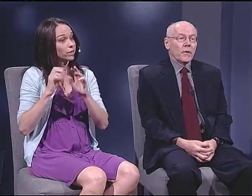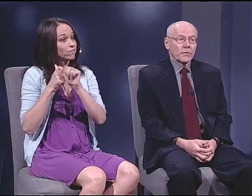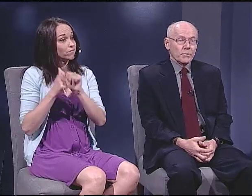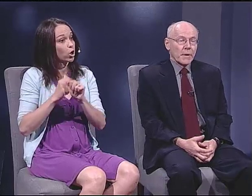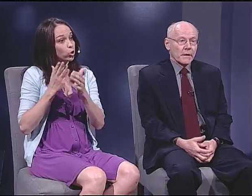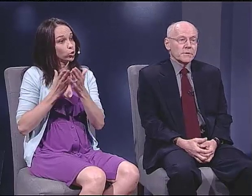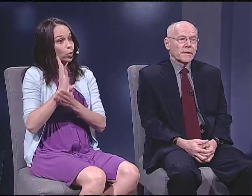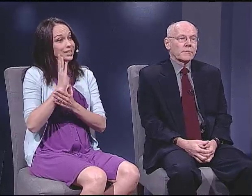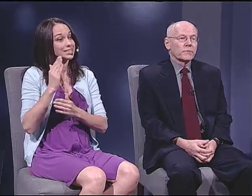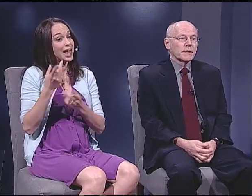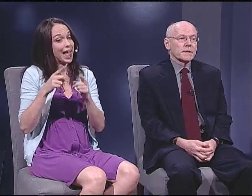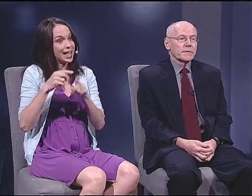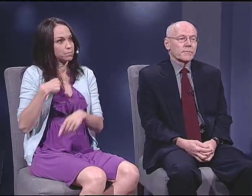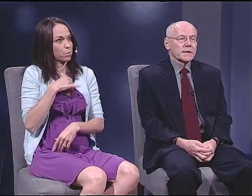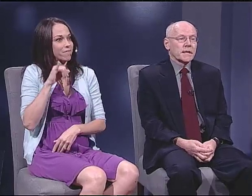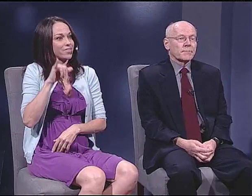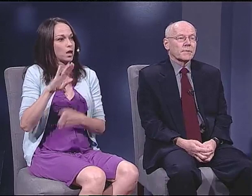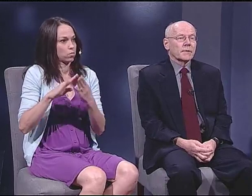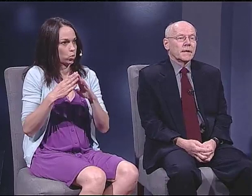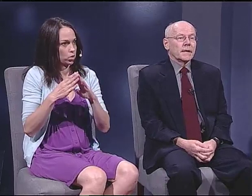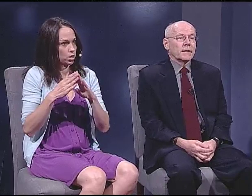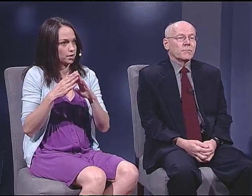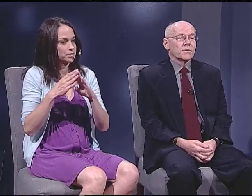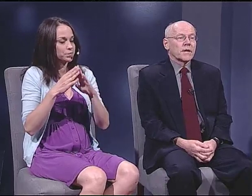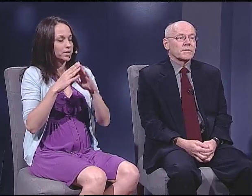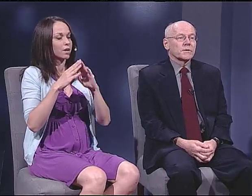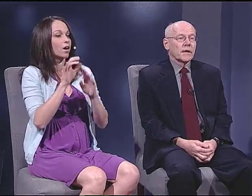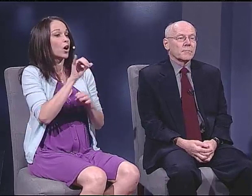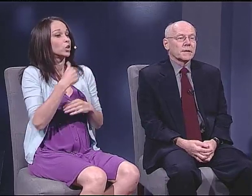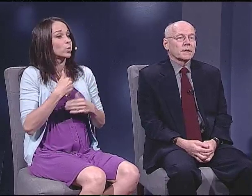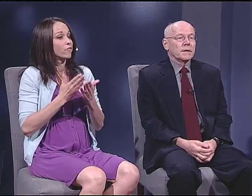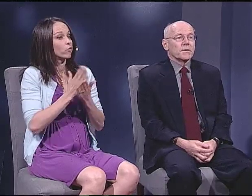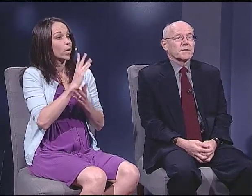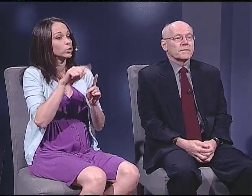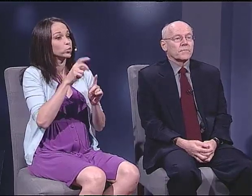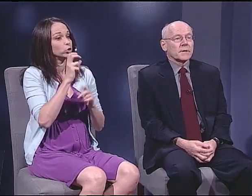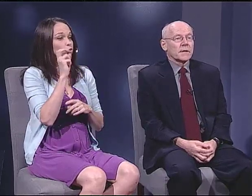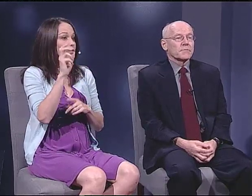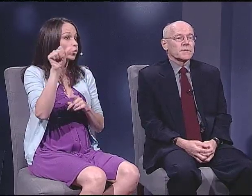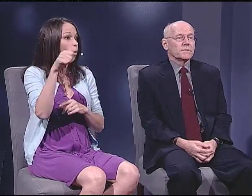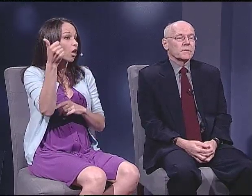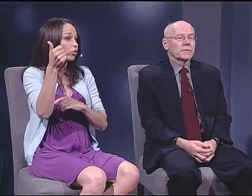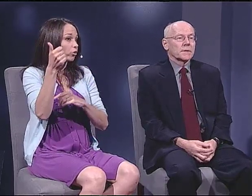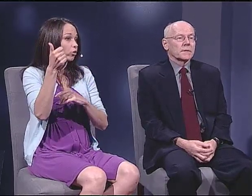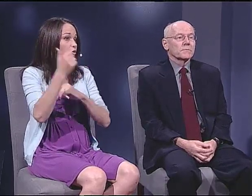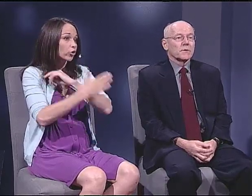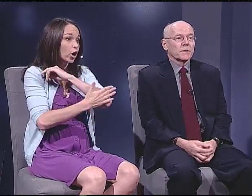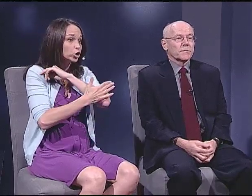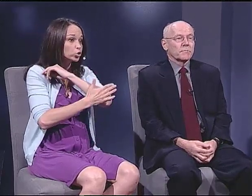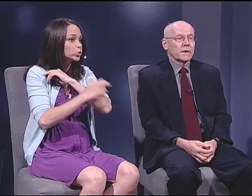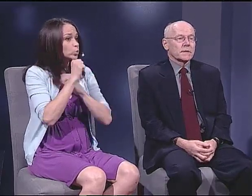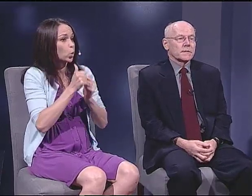Although you might also have rights, for example, when you travel to other political communities and to foreign countries, you don't lose all of your rights.